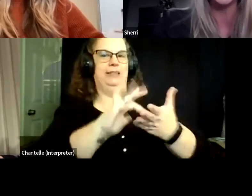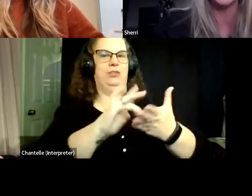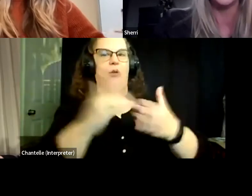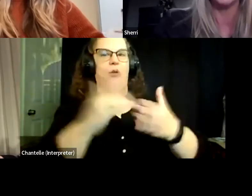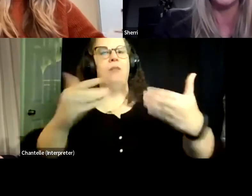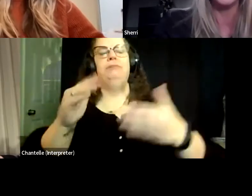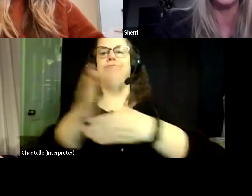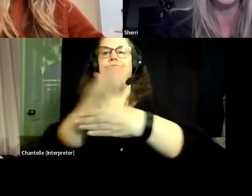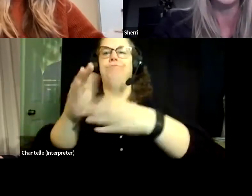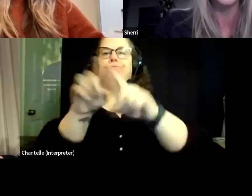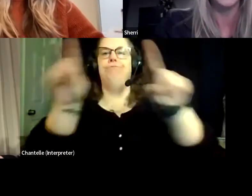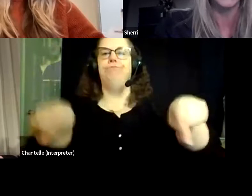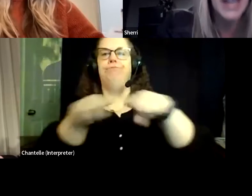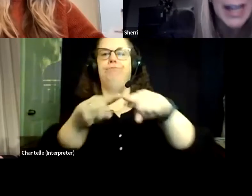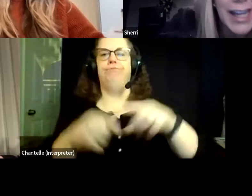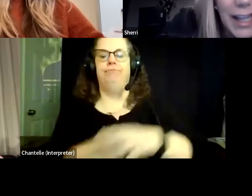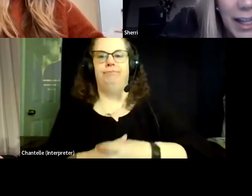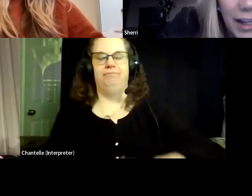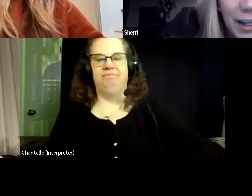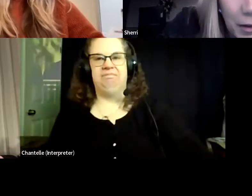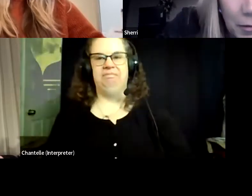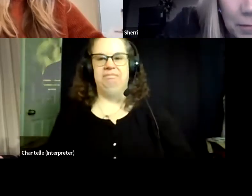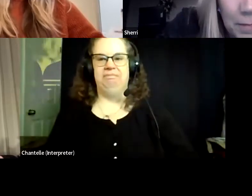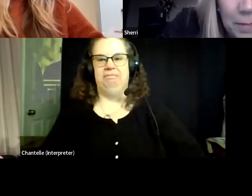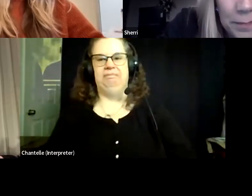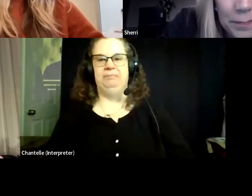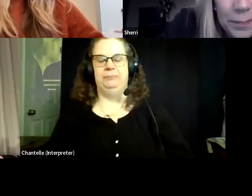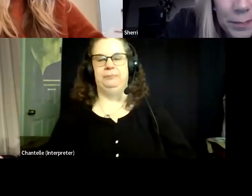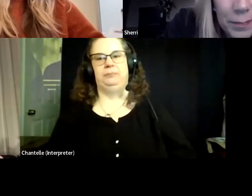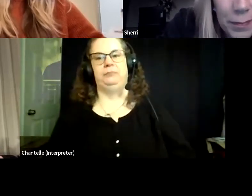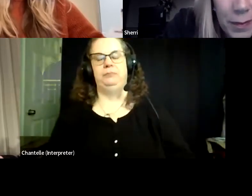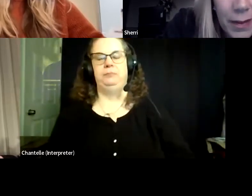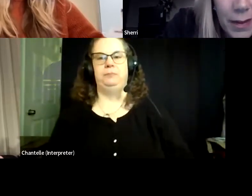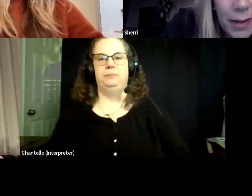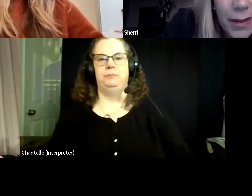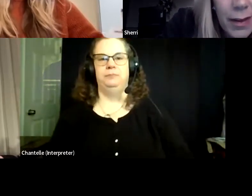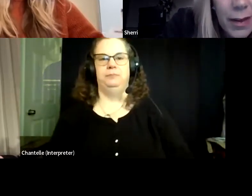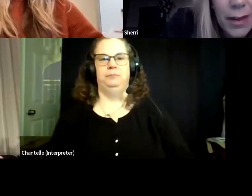. Hopefully, I'm doing this correctly